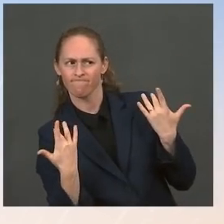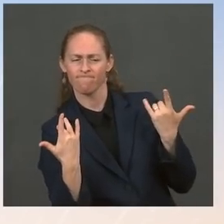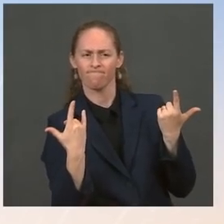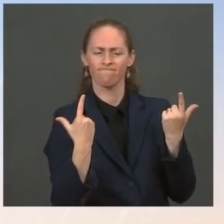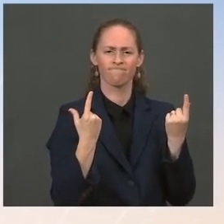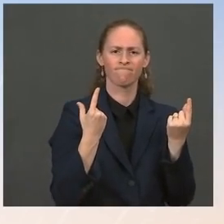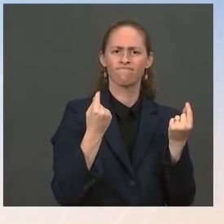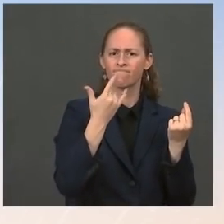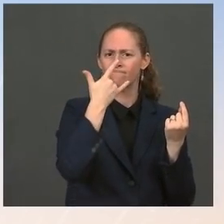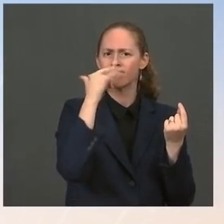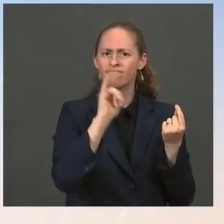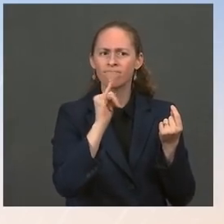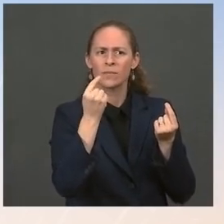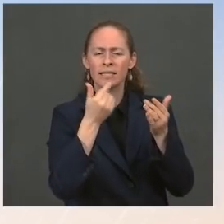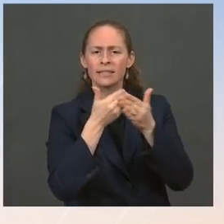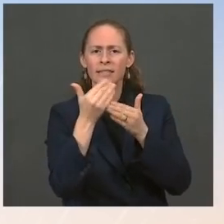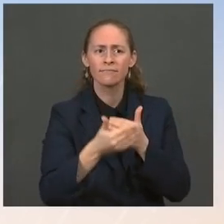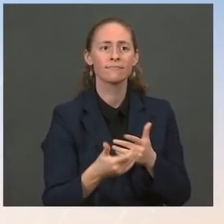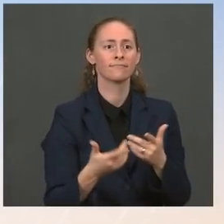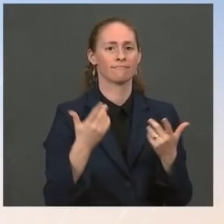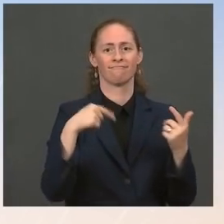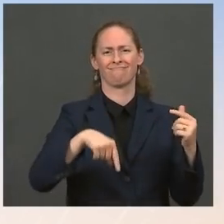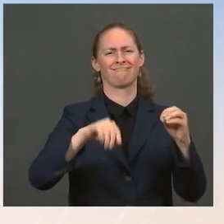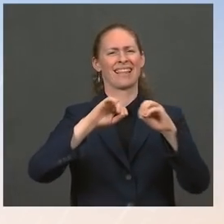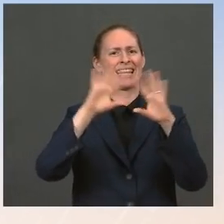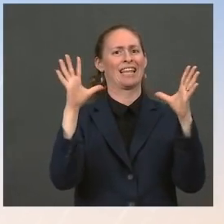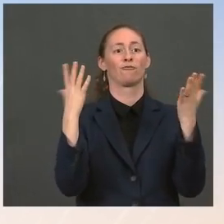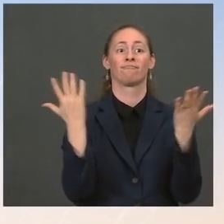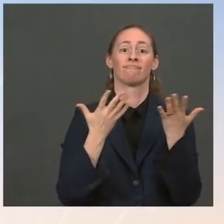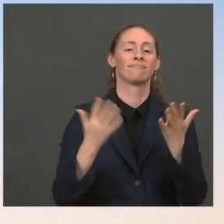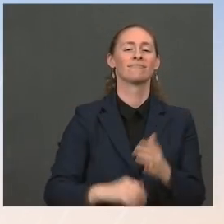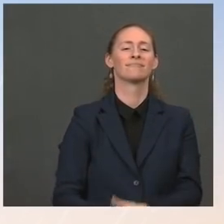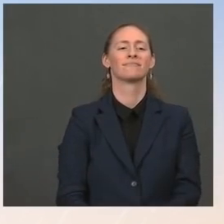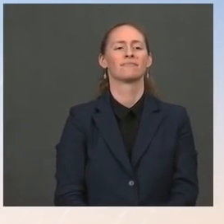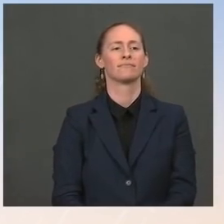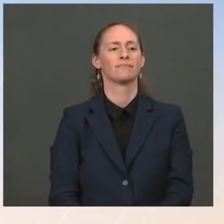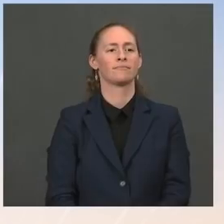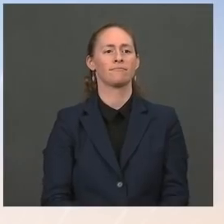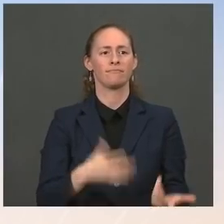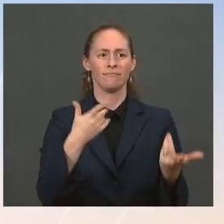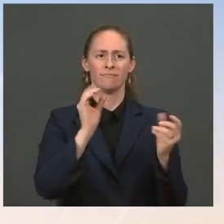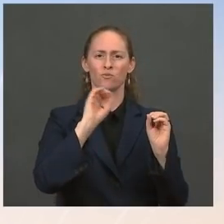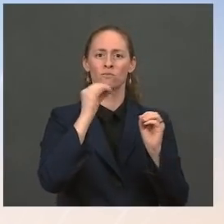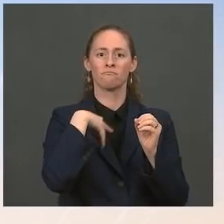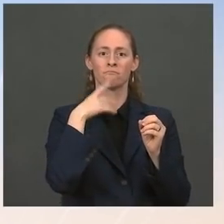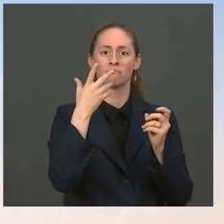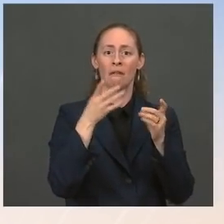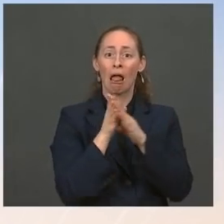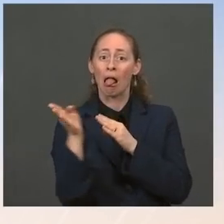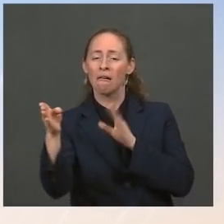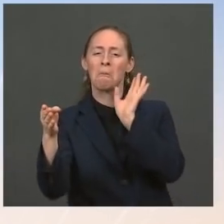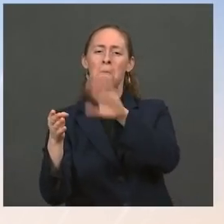But what is very clear is that there is an easy, risk-free option here that Republicans could allow Democrats